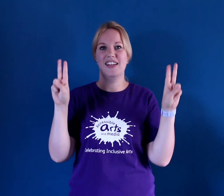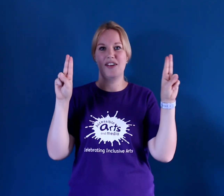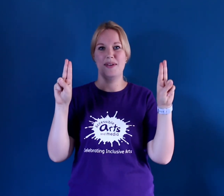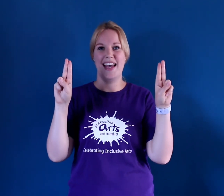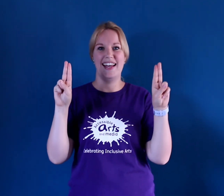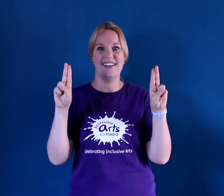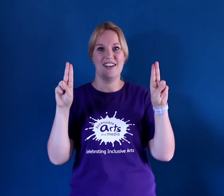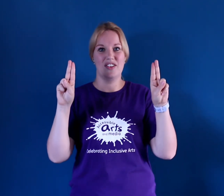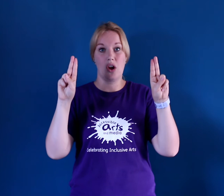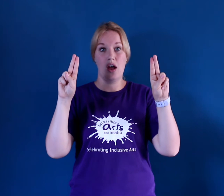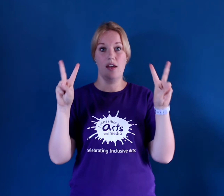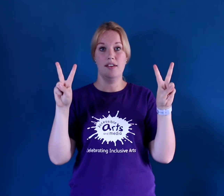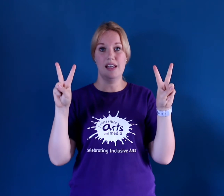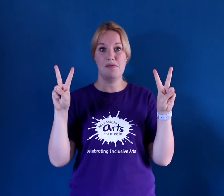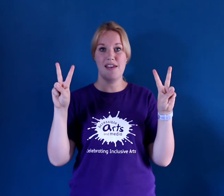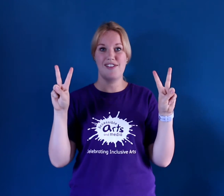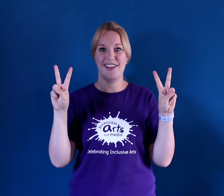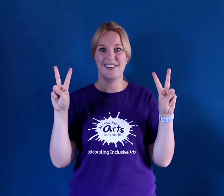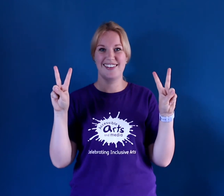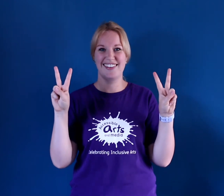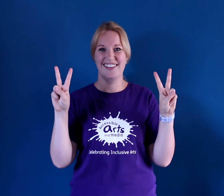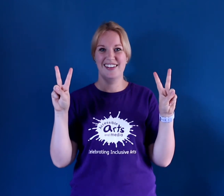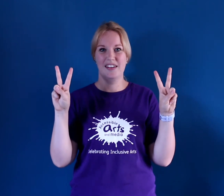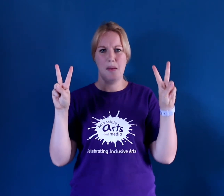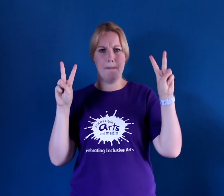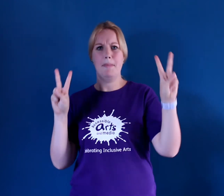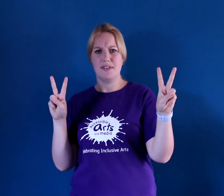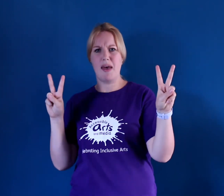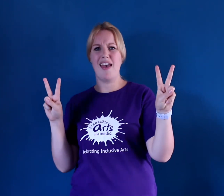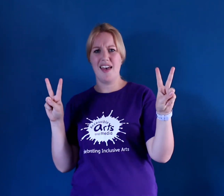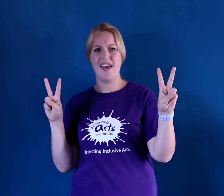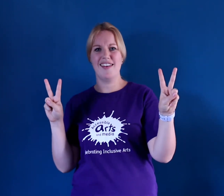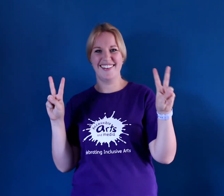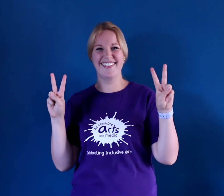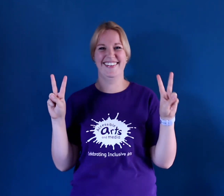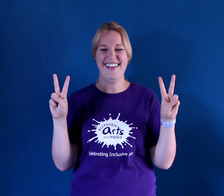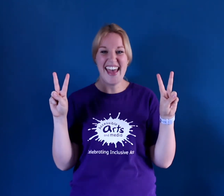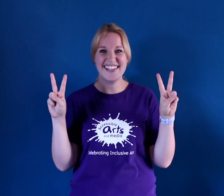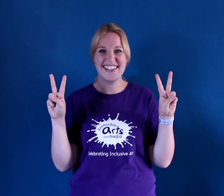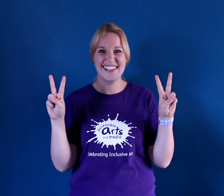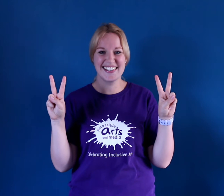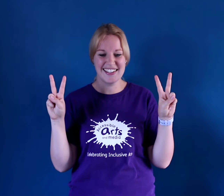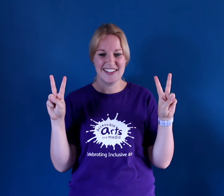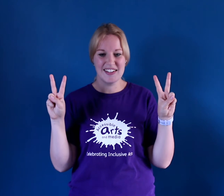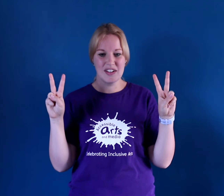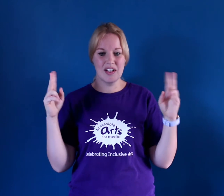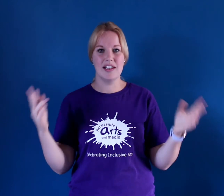So you need an N hand and then just separate your fingers. Peace man! Yes!